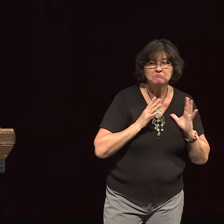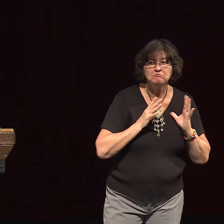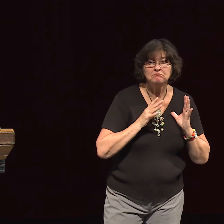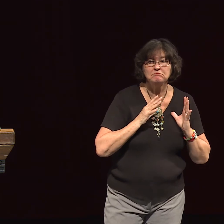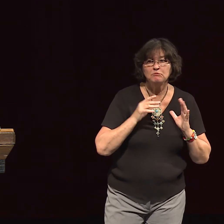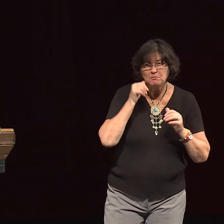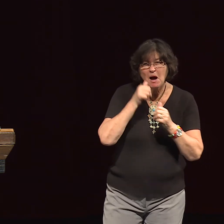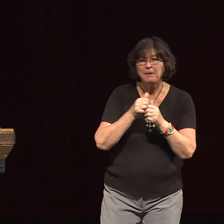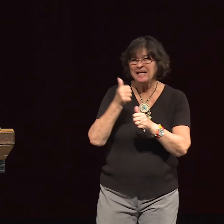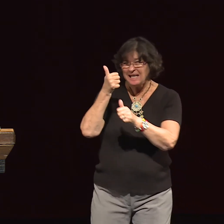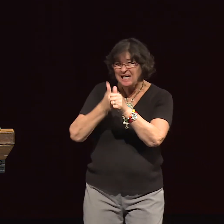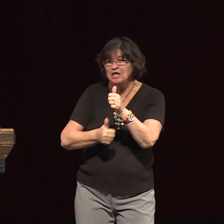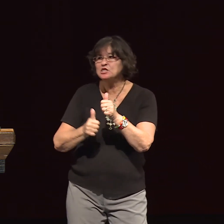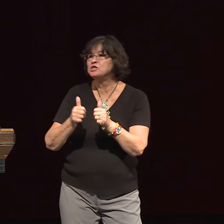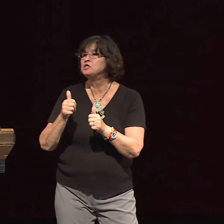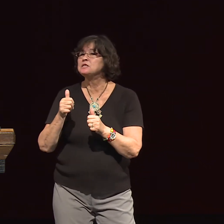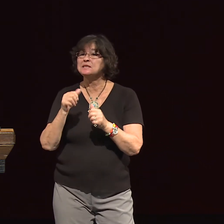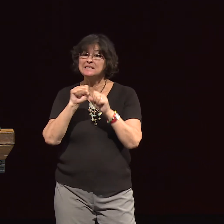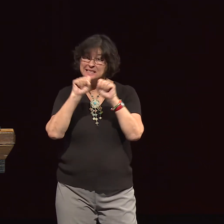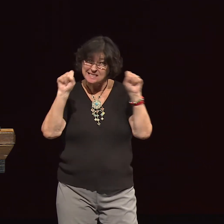in that style.